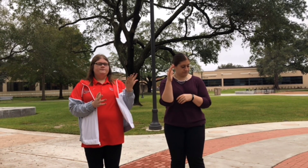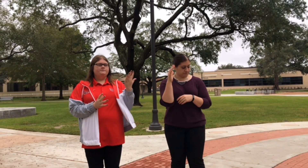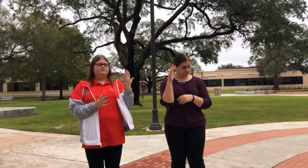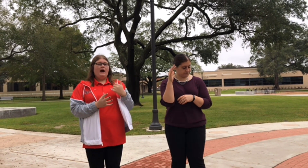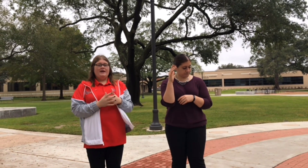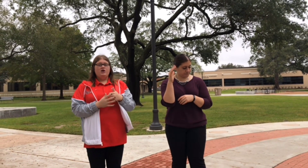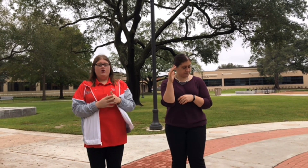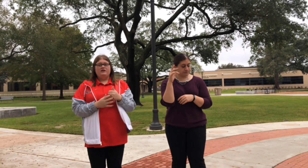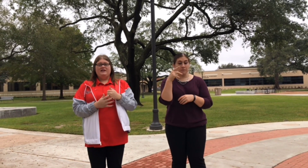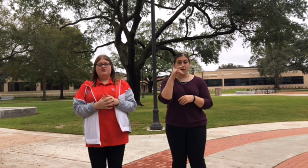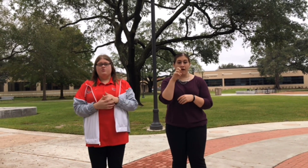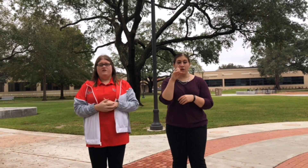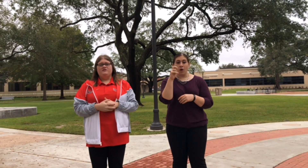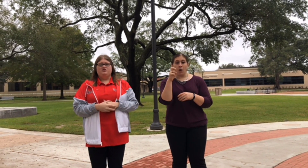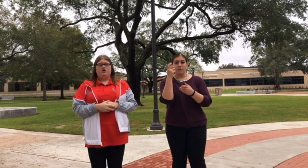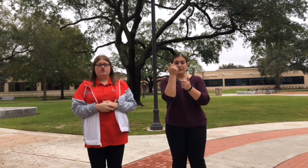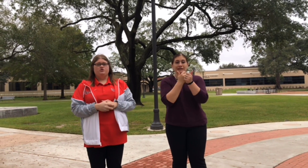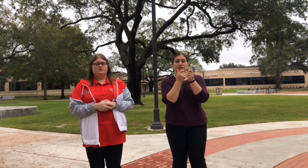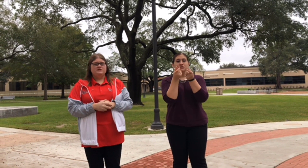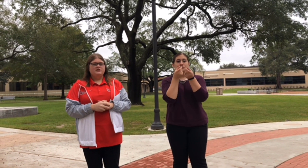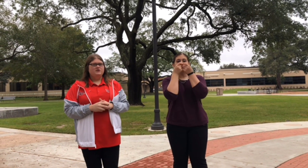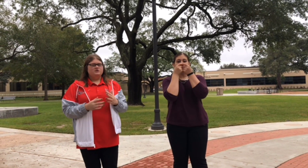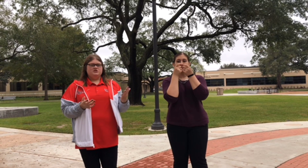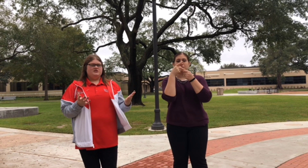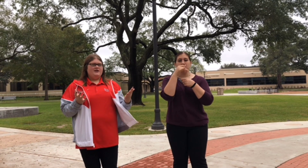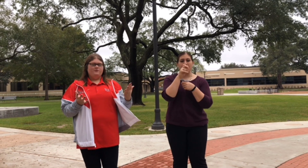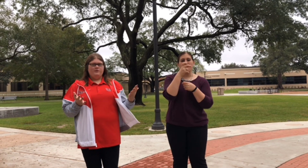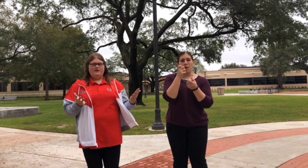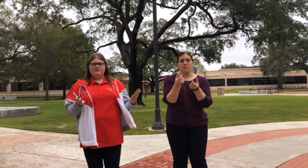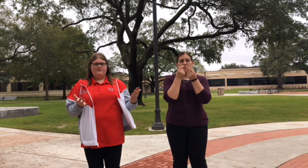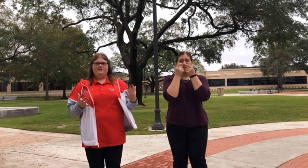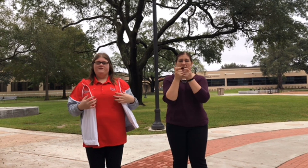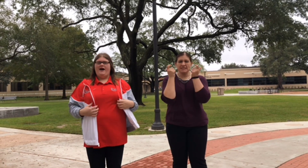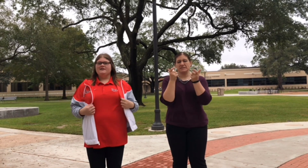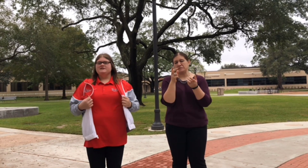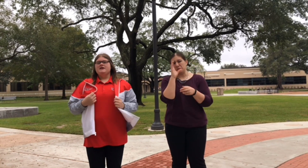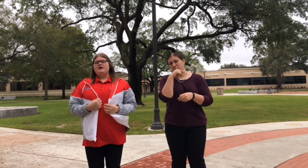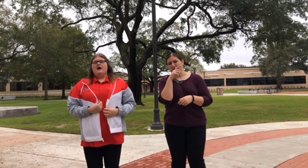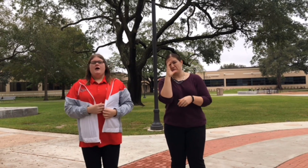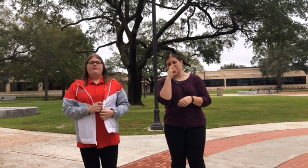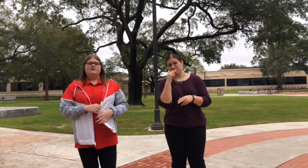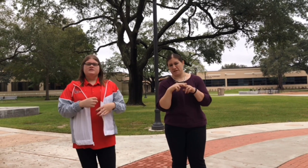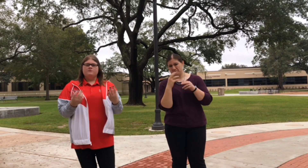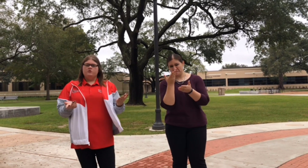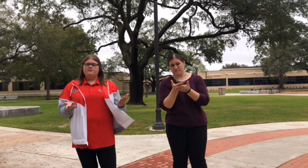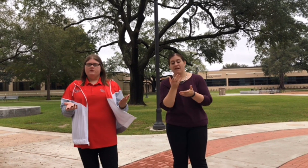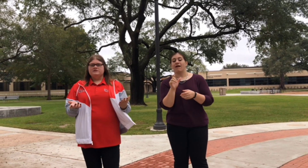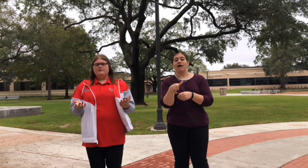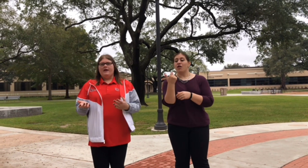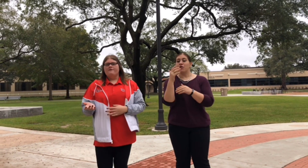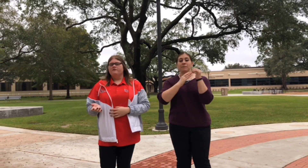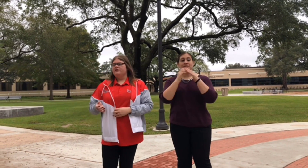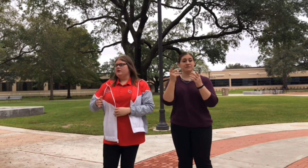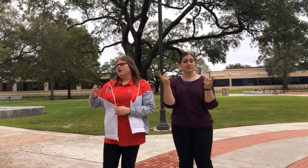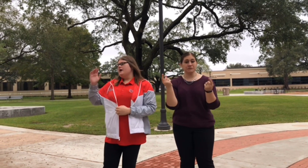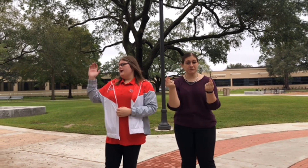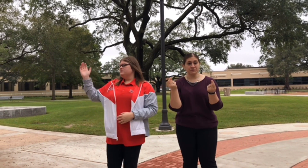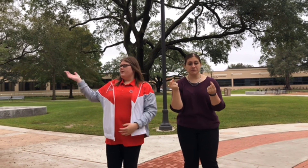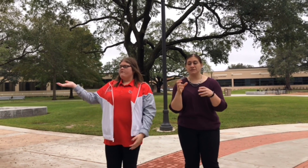pinecone in each one of his nostrils [do not attempt] which is just kind of a weird and fun fact. And then, some more of the buildings that we have over here include the